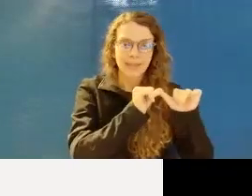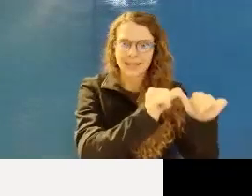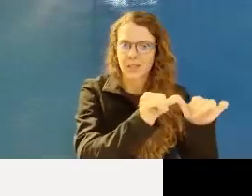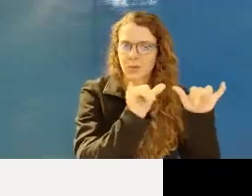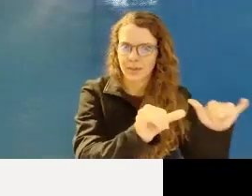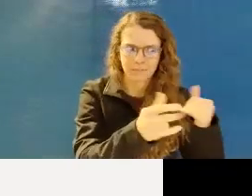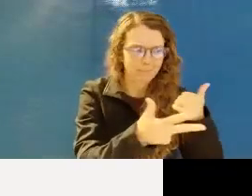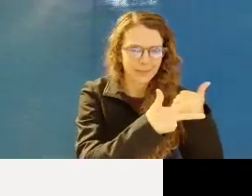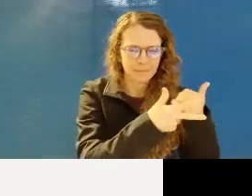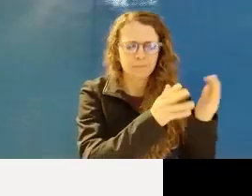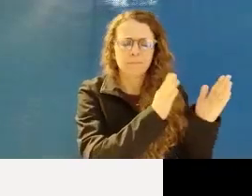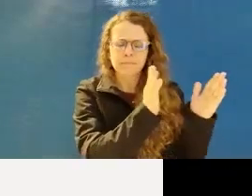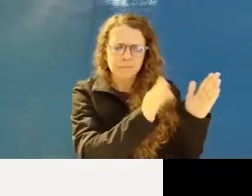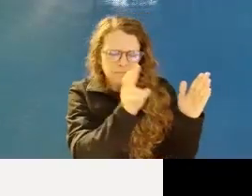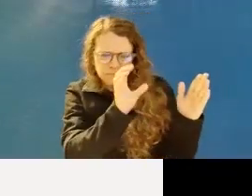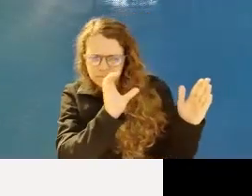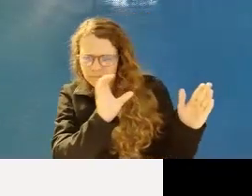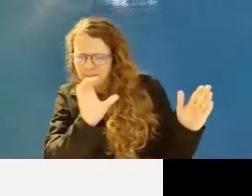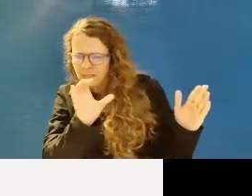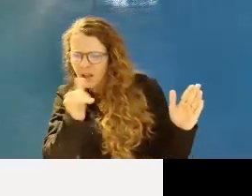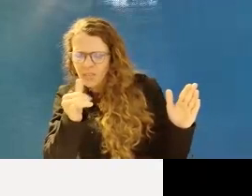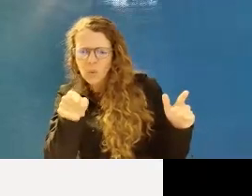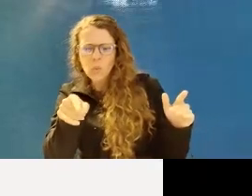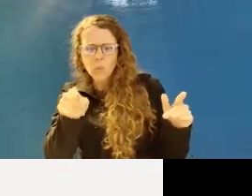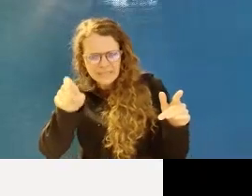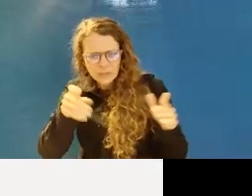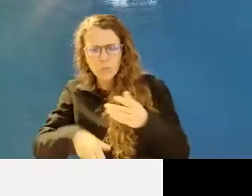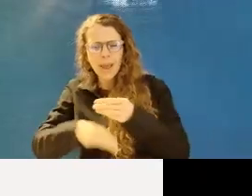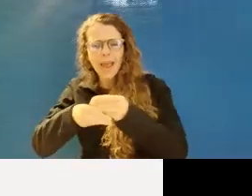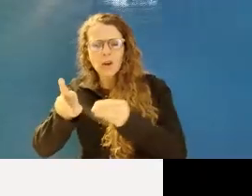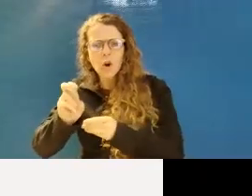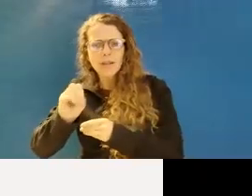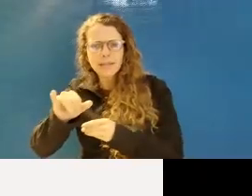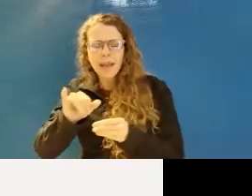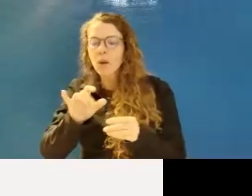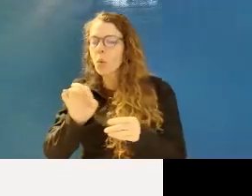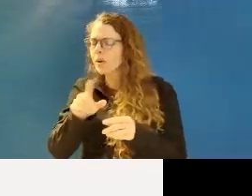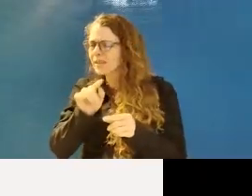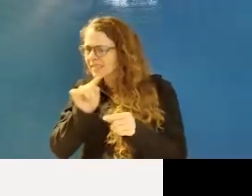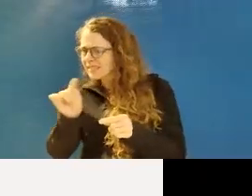Where can I implement RSI or where am I missing or lacking RSI okay.